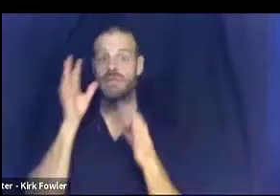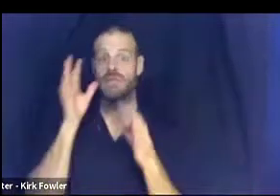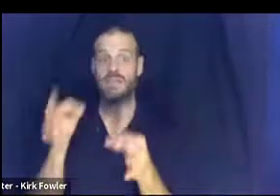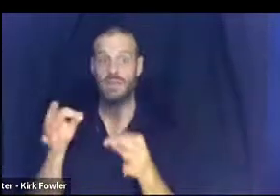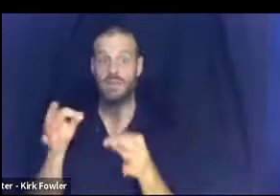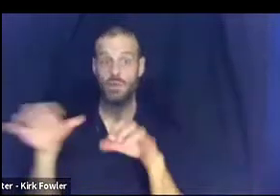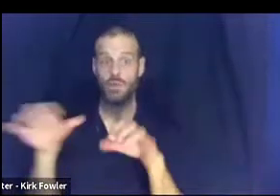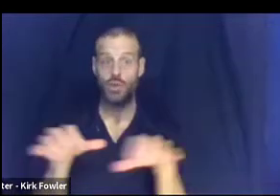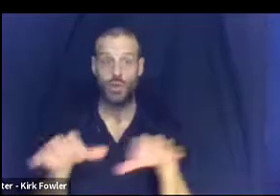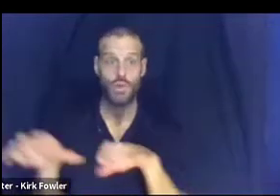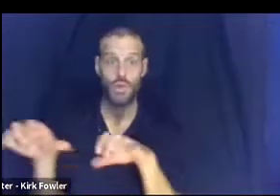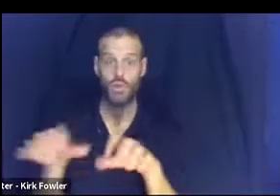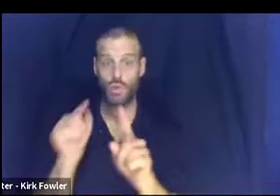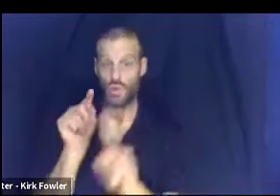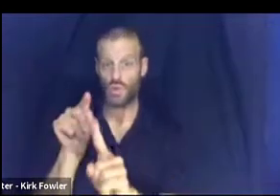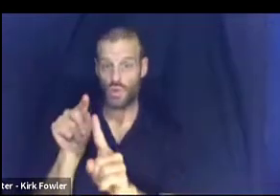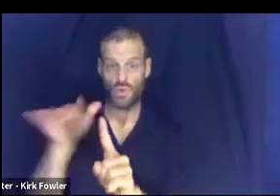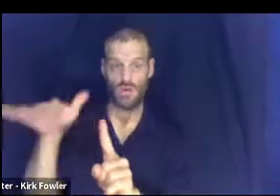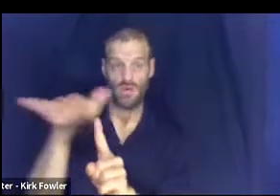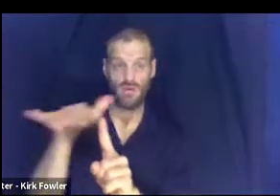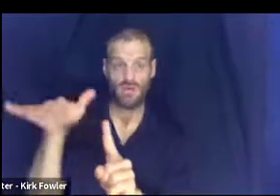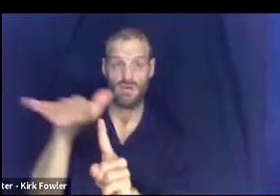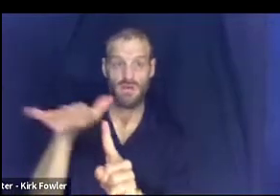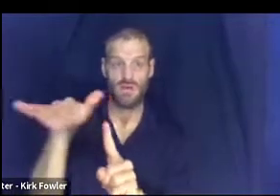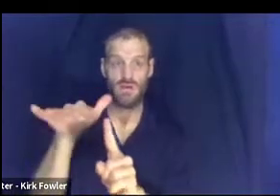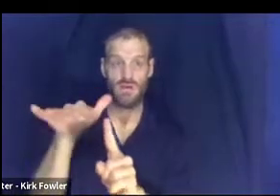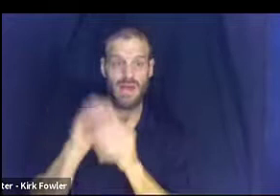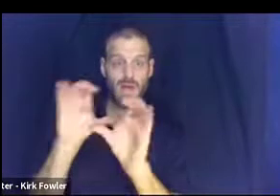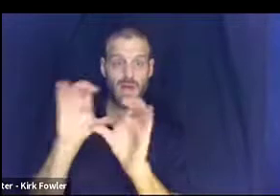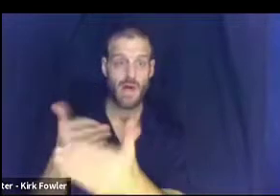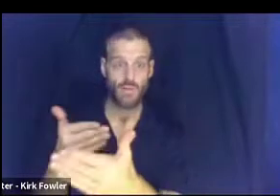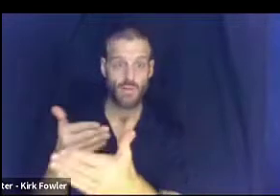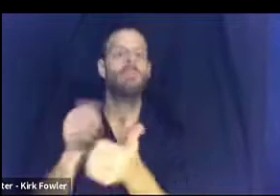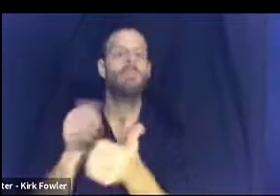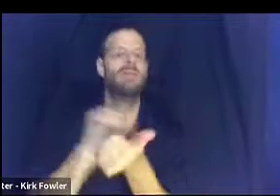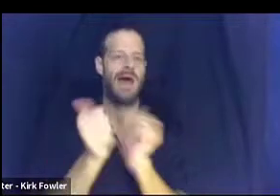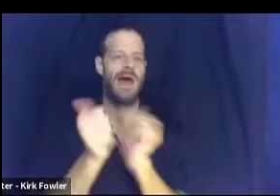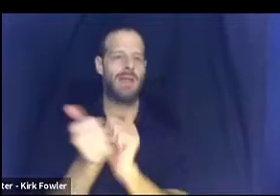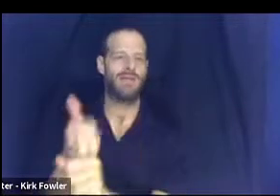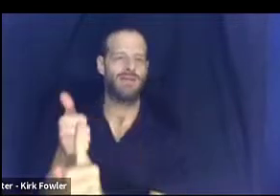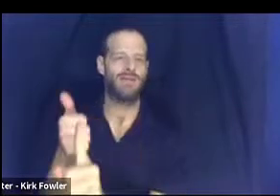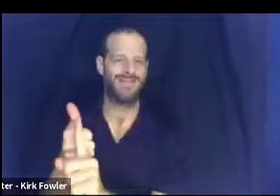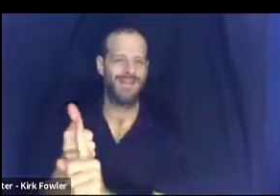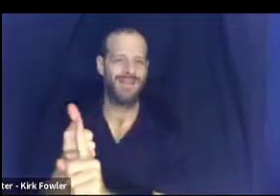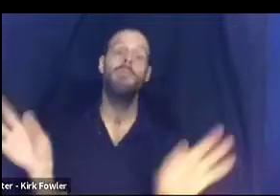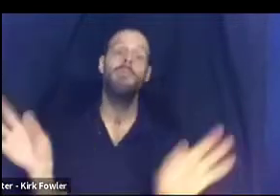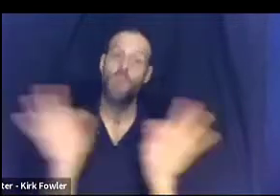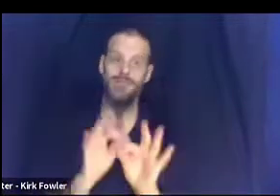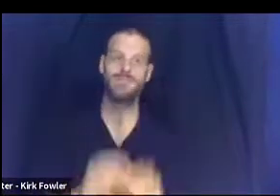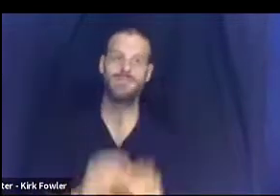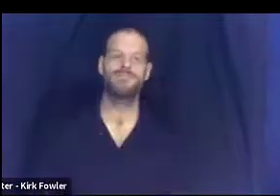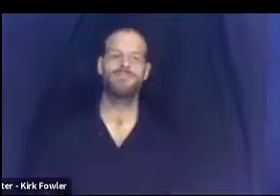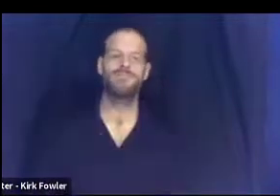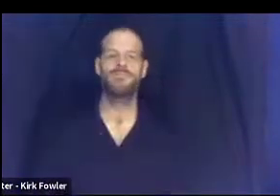in this part of the classroom itself is an adaptation, and it's an important one. The tactile materials, right?